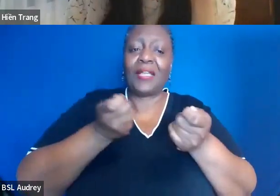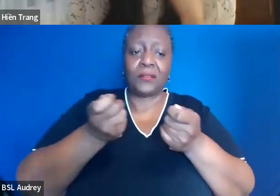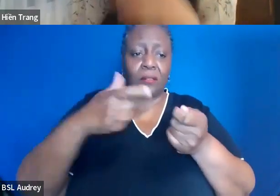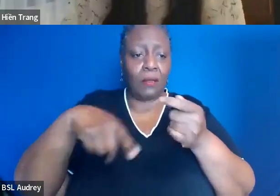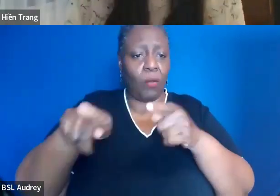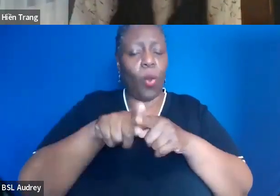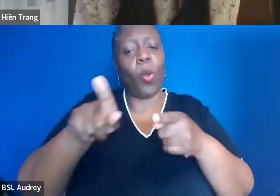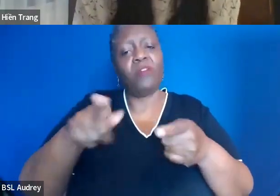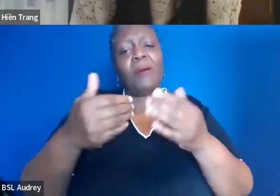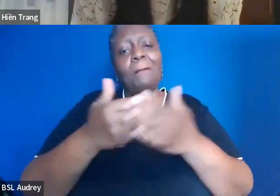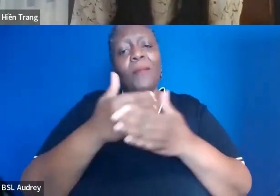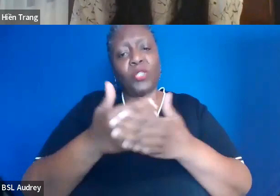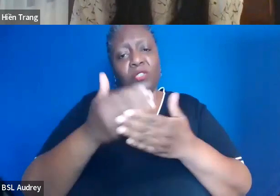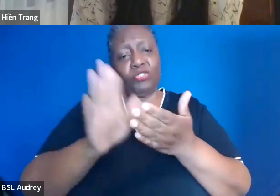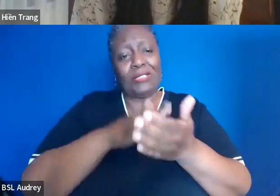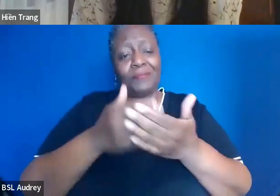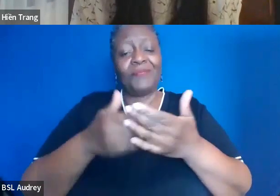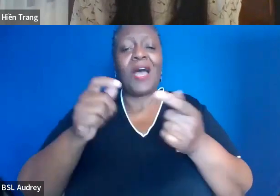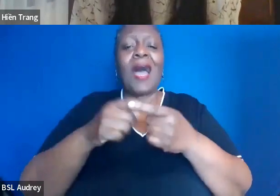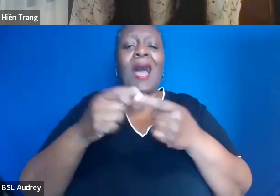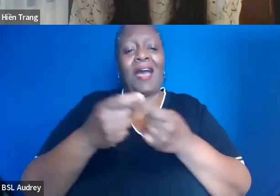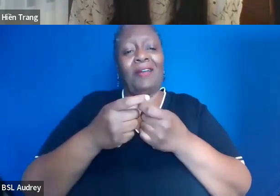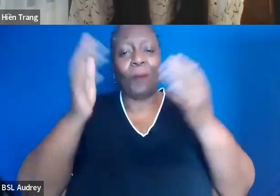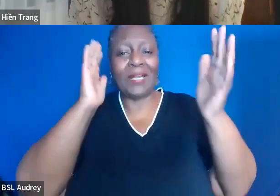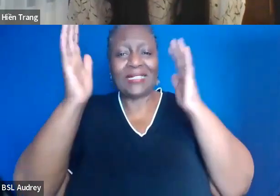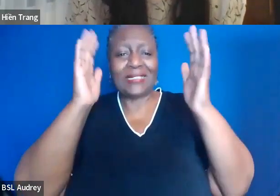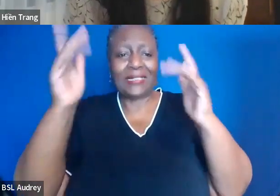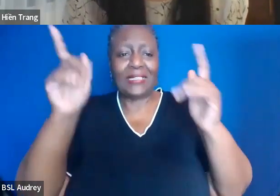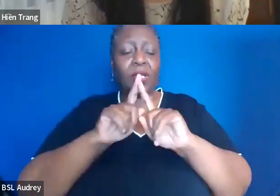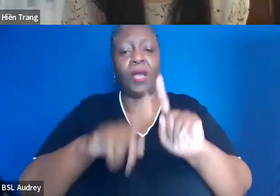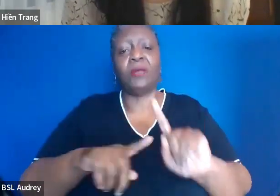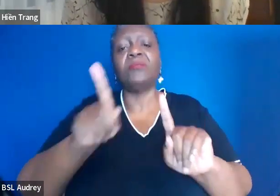Translation I'm an Indonesian woman with glasses and red lipstick black and white cardigan on a